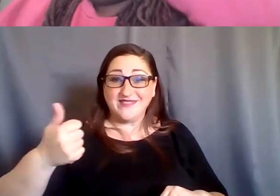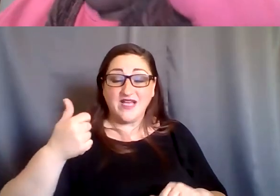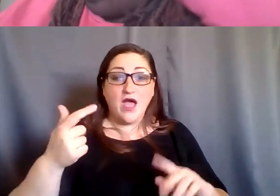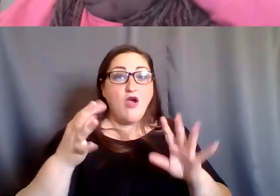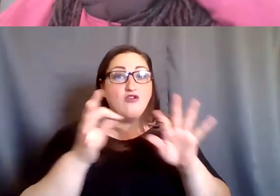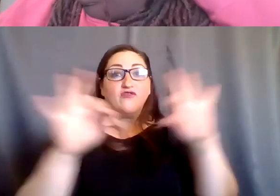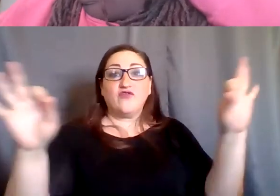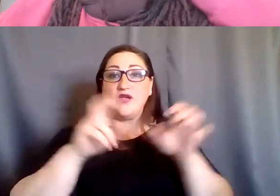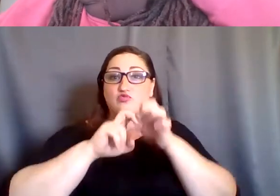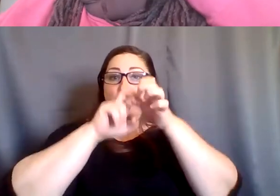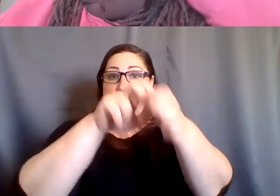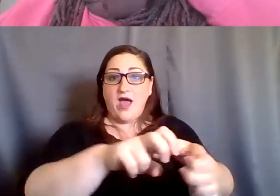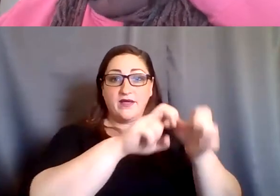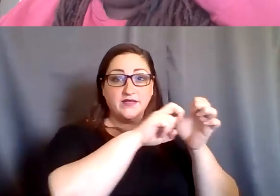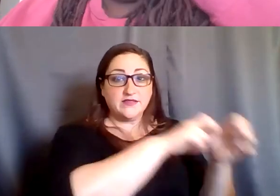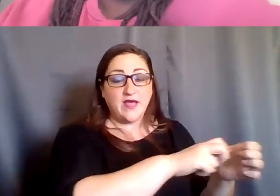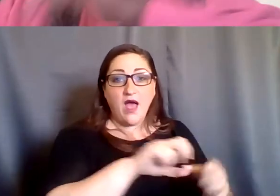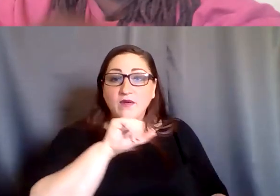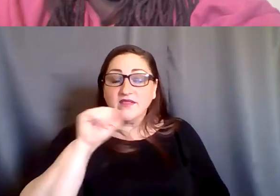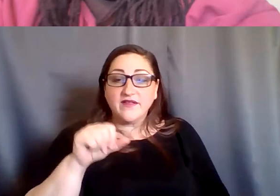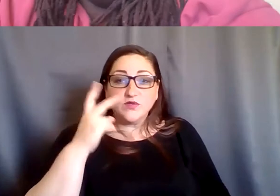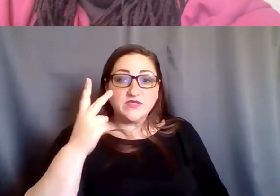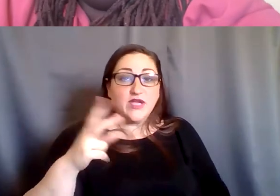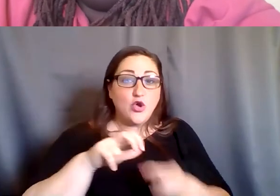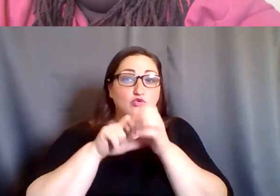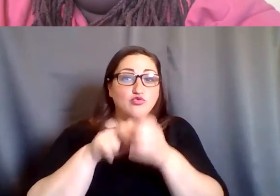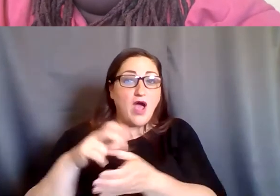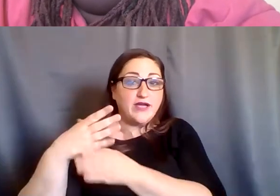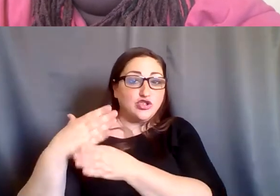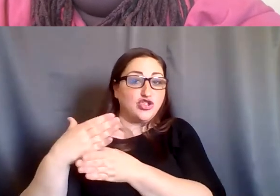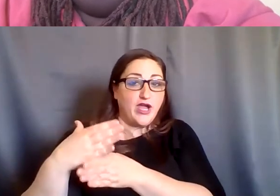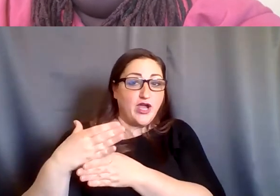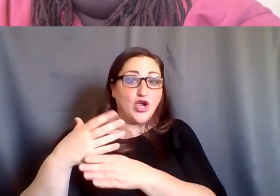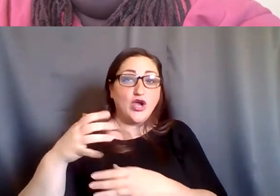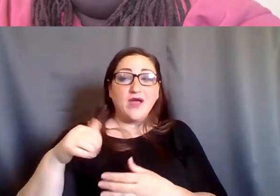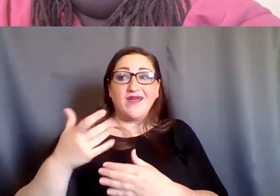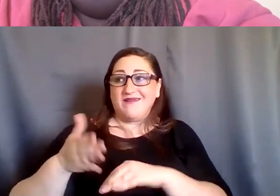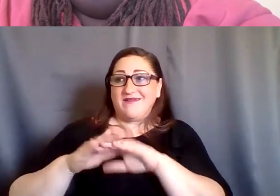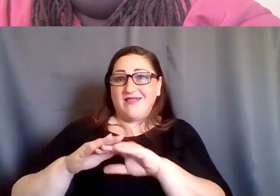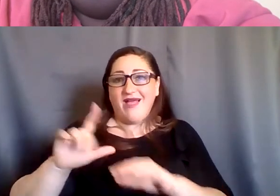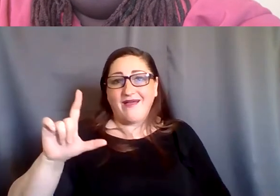I want to see ride shares that are really increasing, as ride-share companies offering free rides to and from the polls.